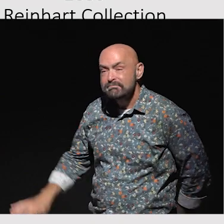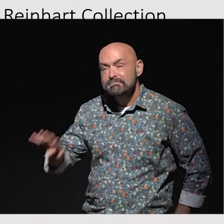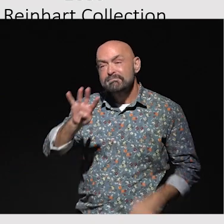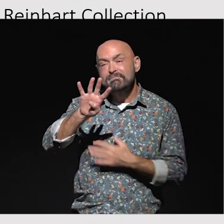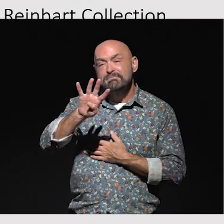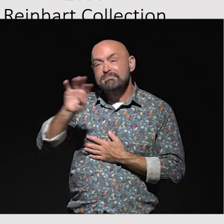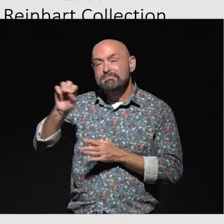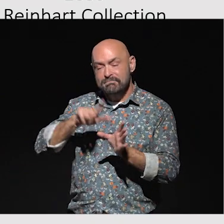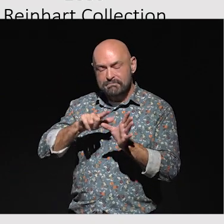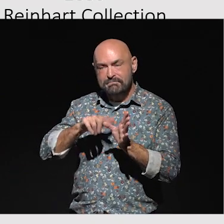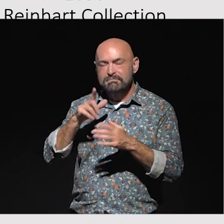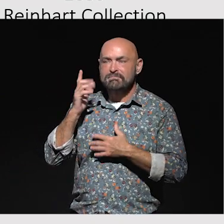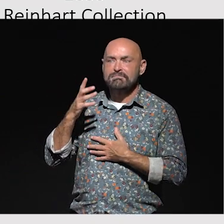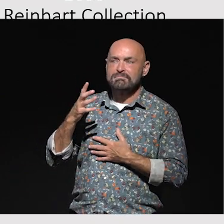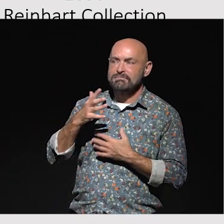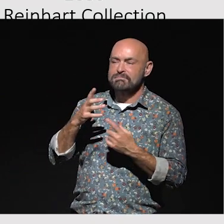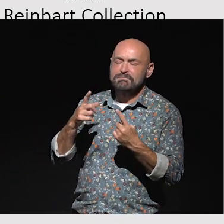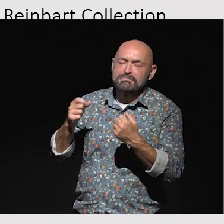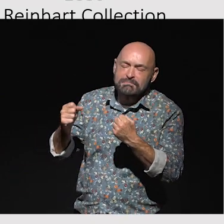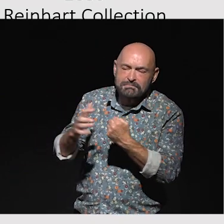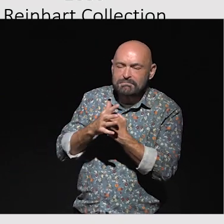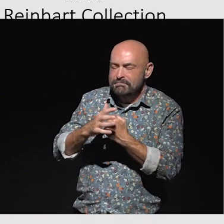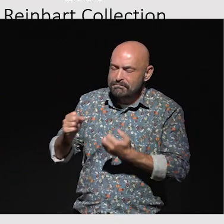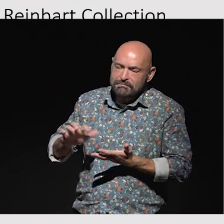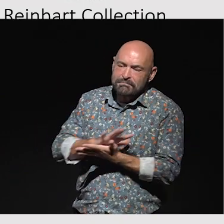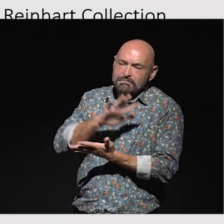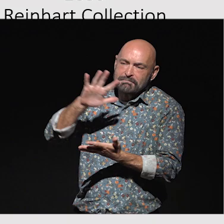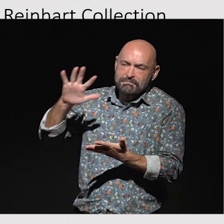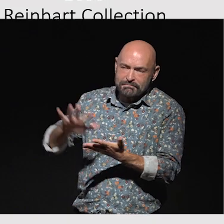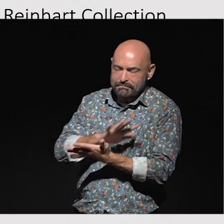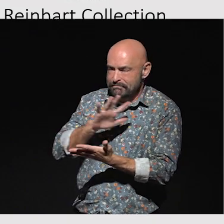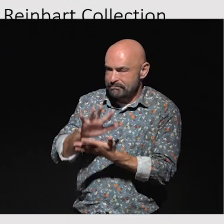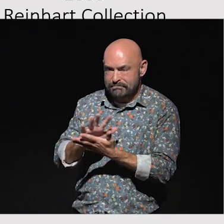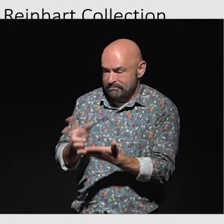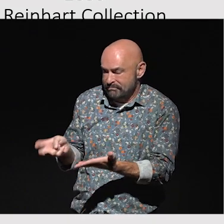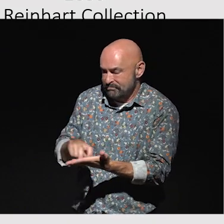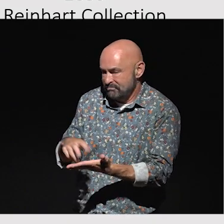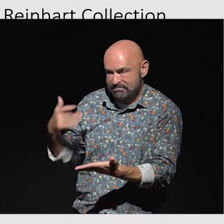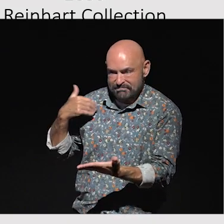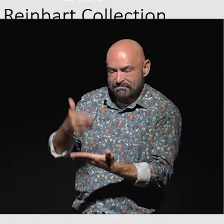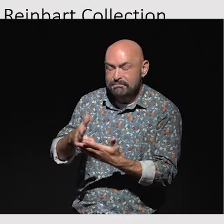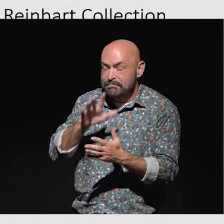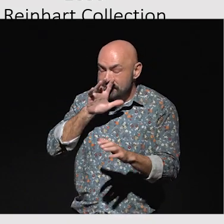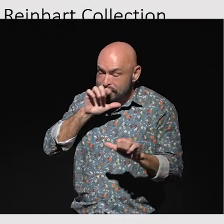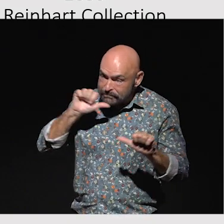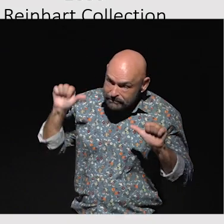it was one of the happiest marriages on record. He adored her.